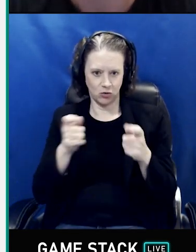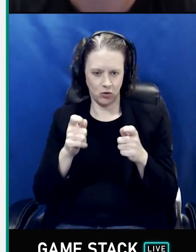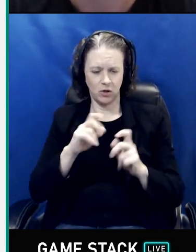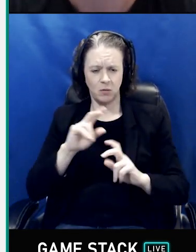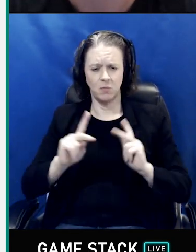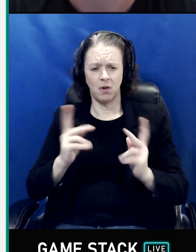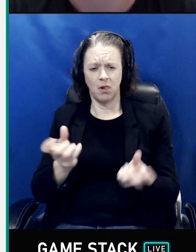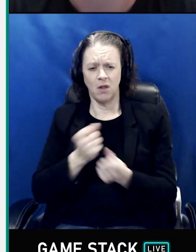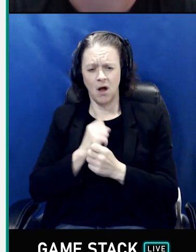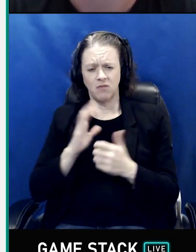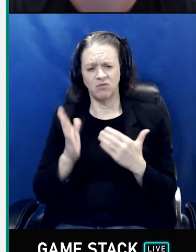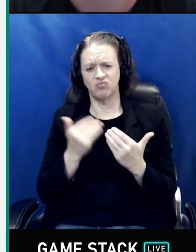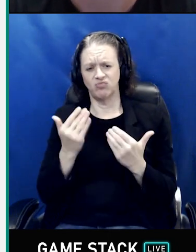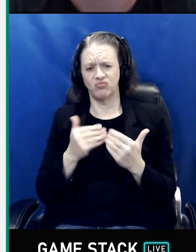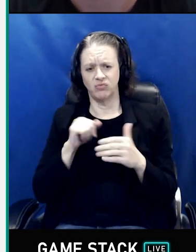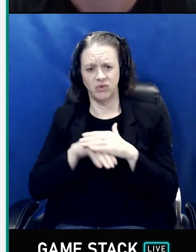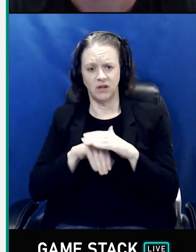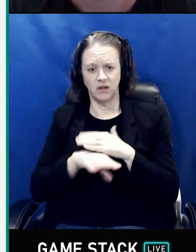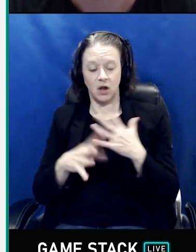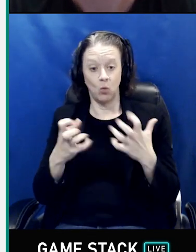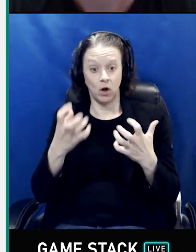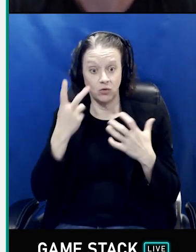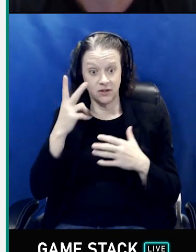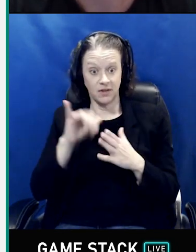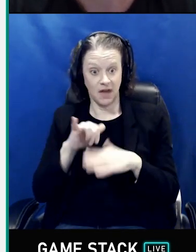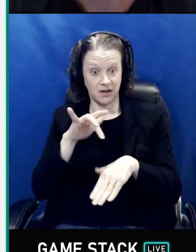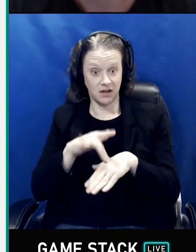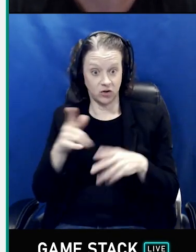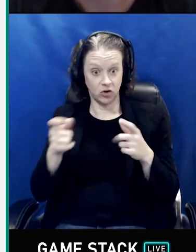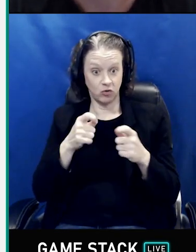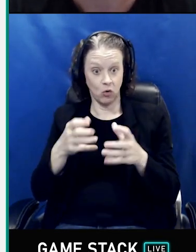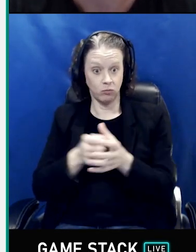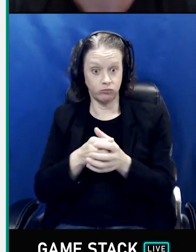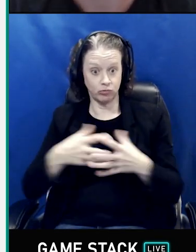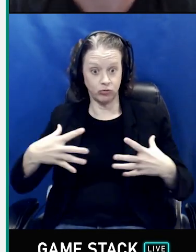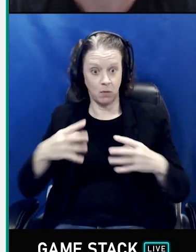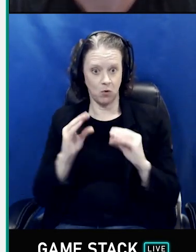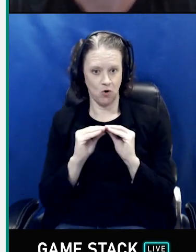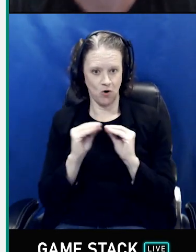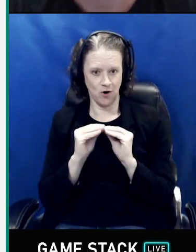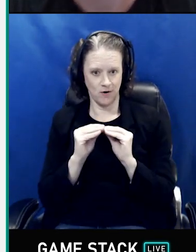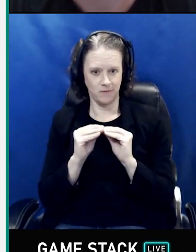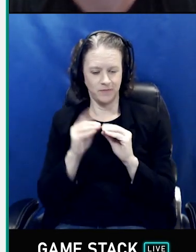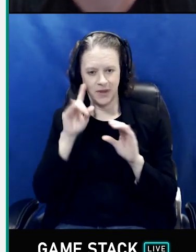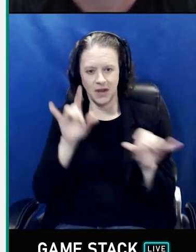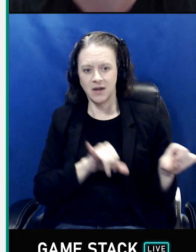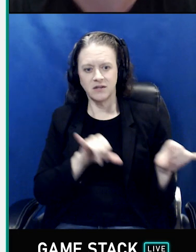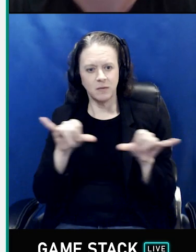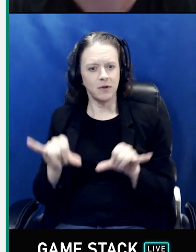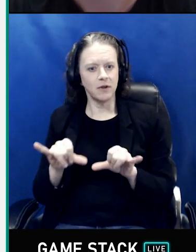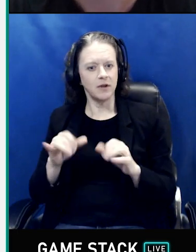see touch control scaled out more broadly. Similarly, consumers are enjoying the customization of the controls, both